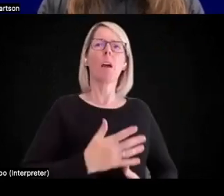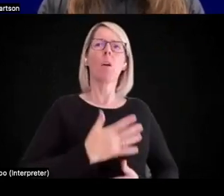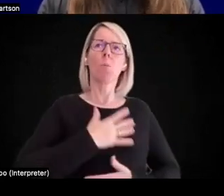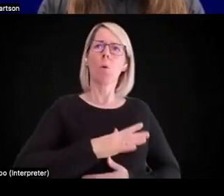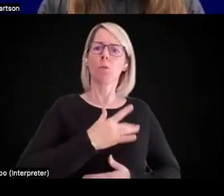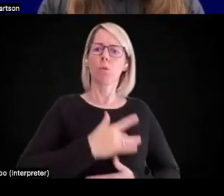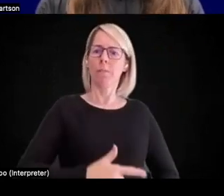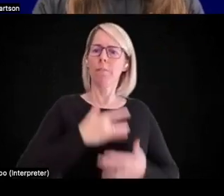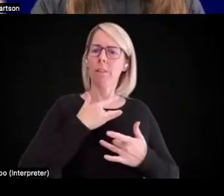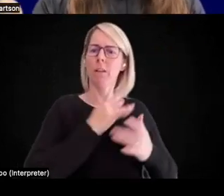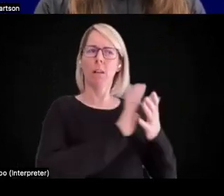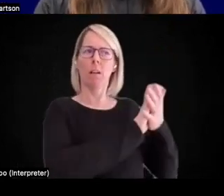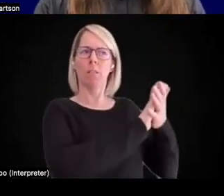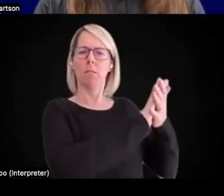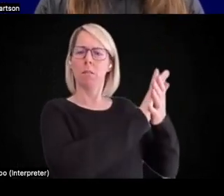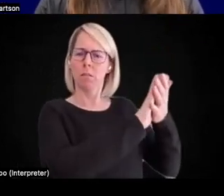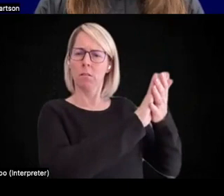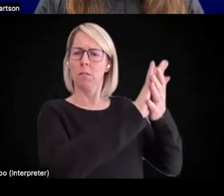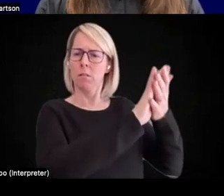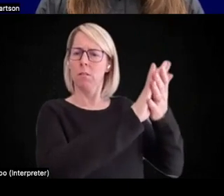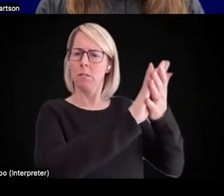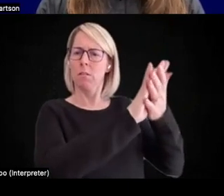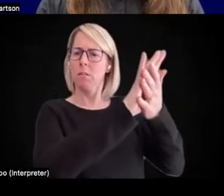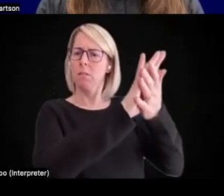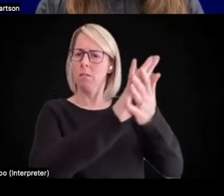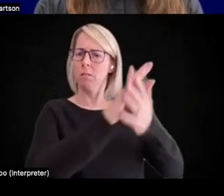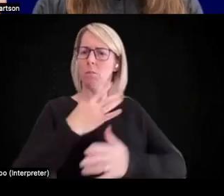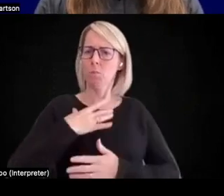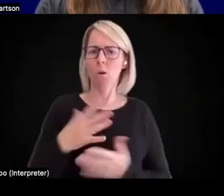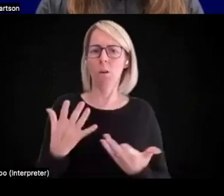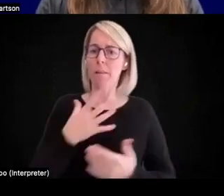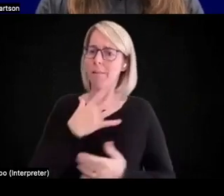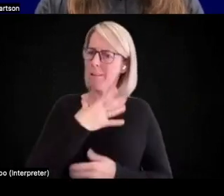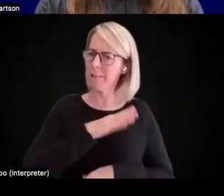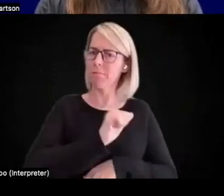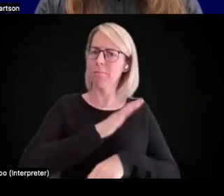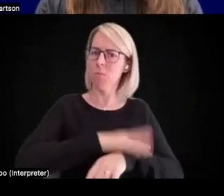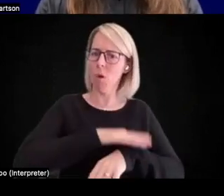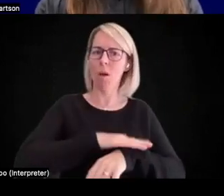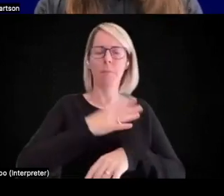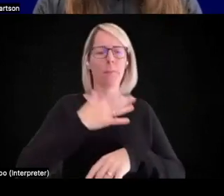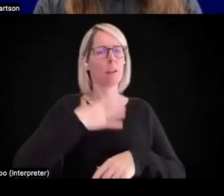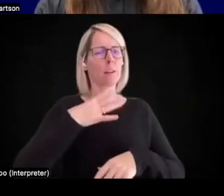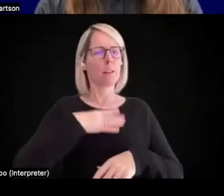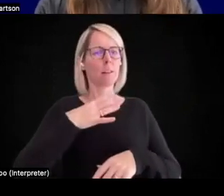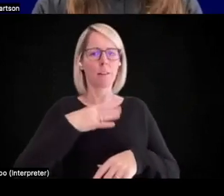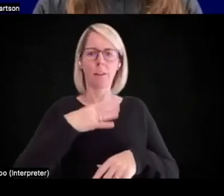it that way, and there's that time and space to do that, but also the noticing, "Oh, yeah, you're